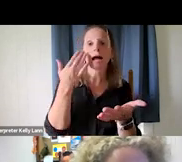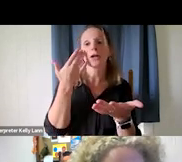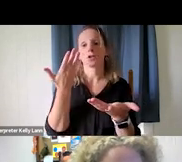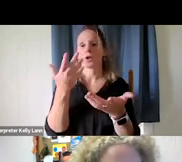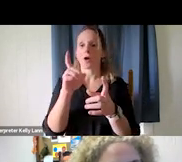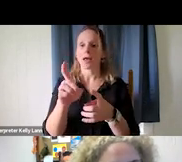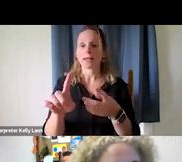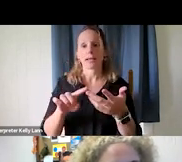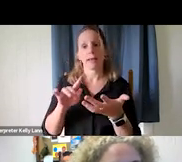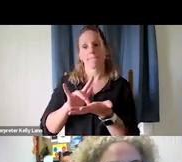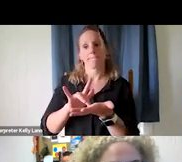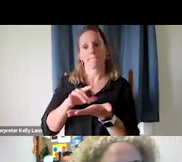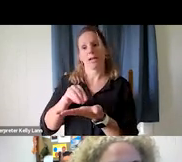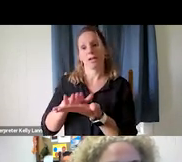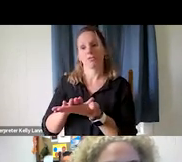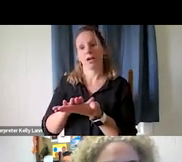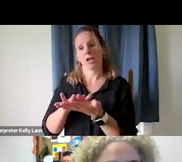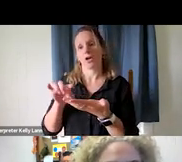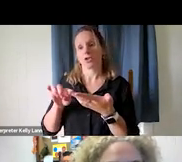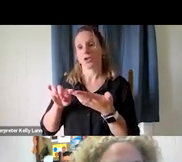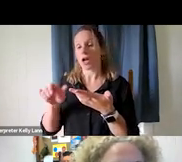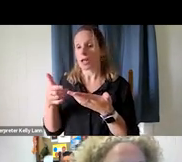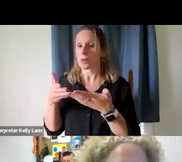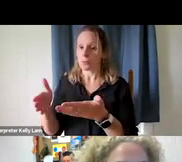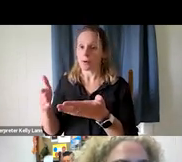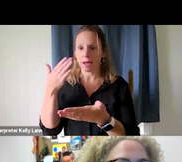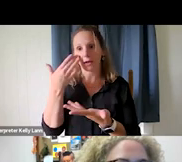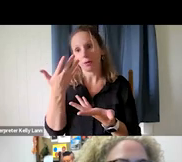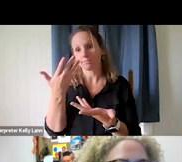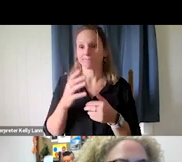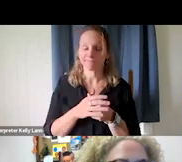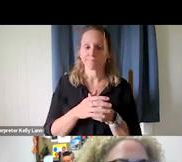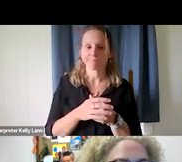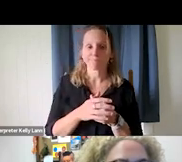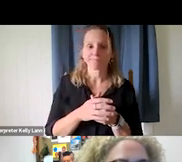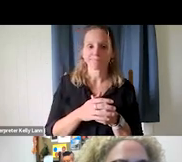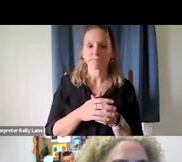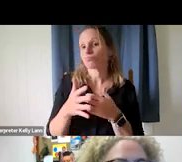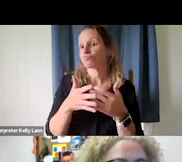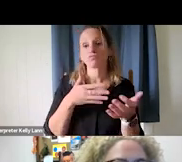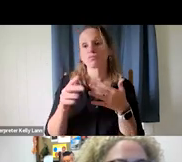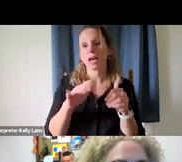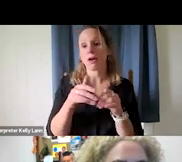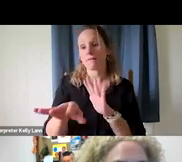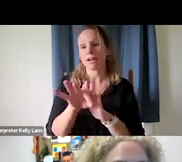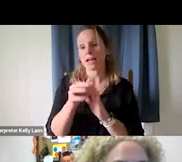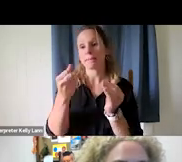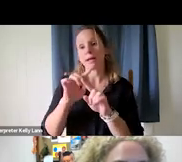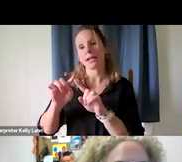and medical records, or it can be tertiary via whatever that might be. So no matter what, I'm using many forms of research